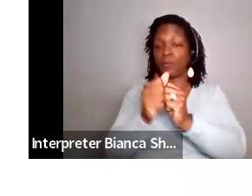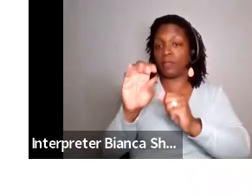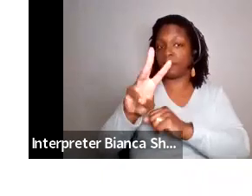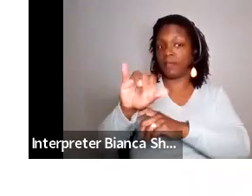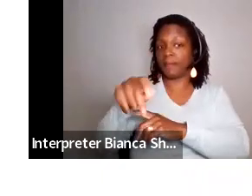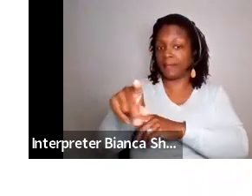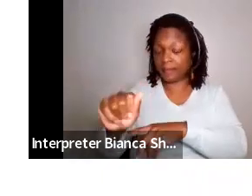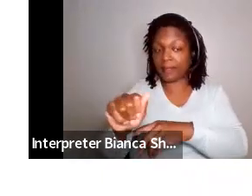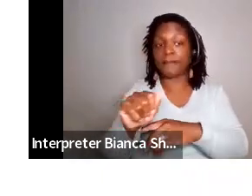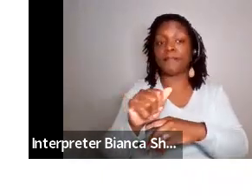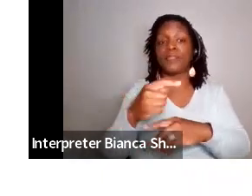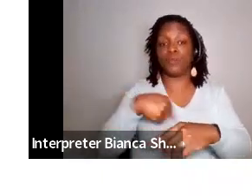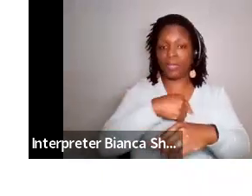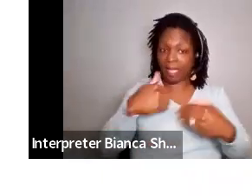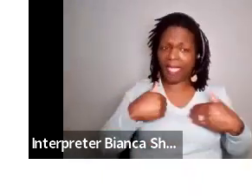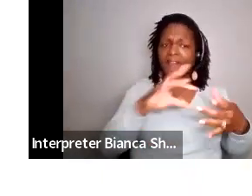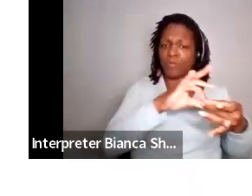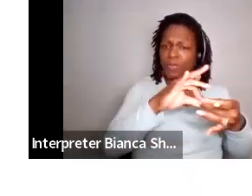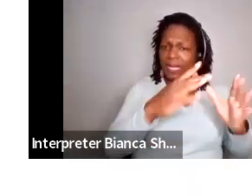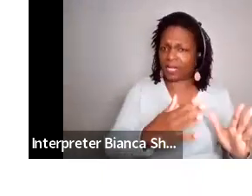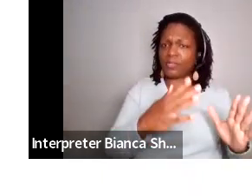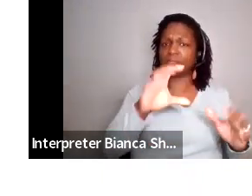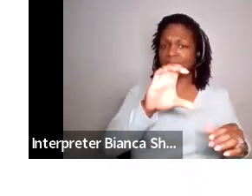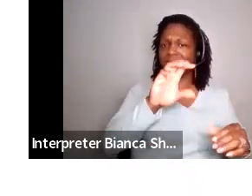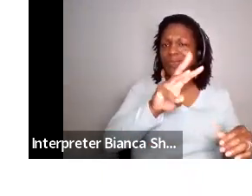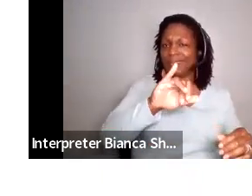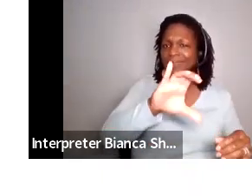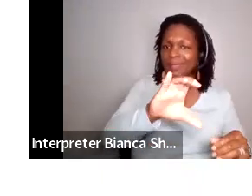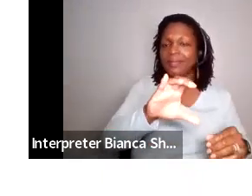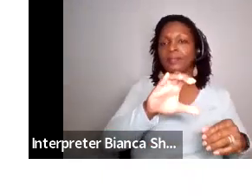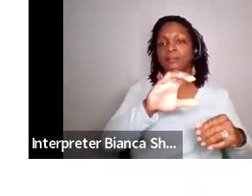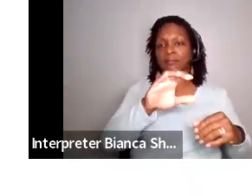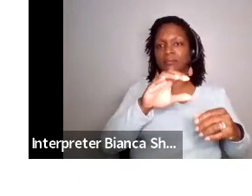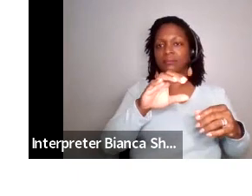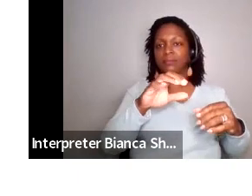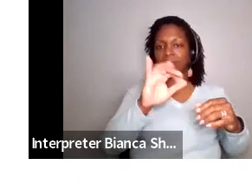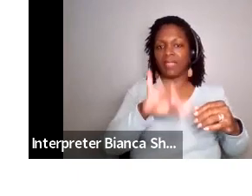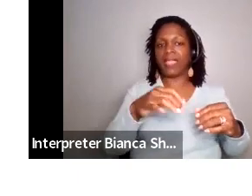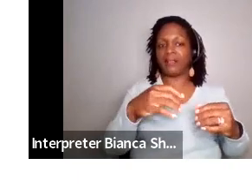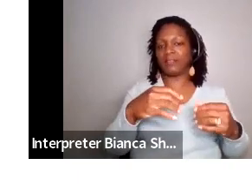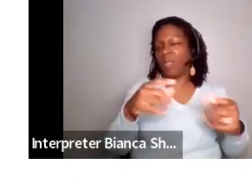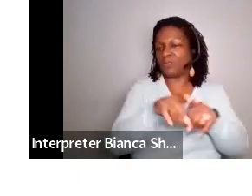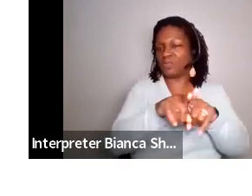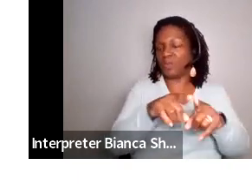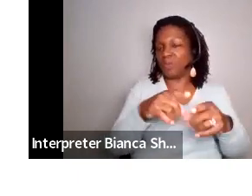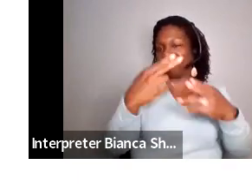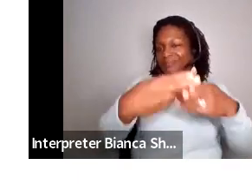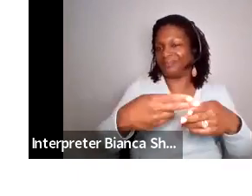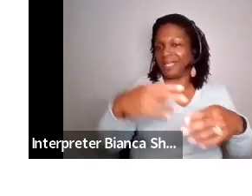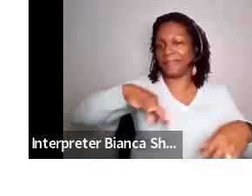Although our projects see, weeks are known as benefits planners today.